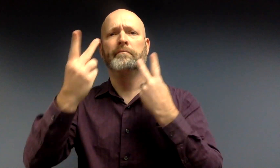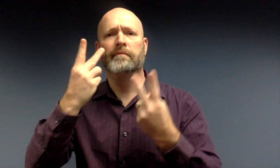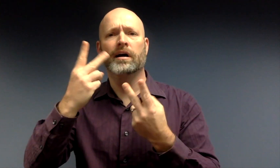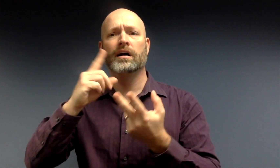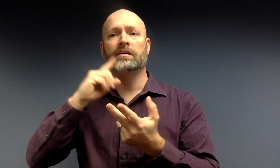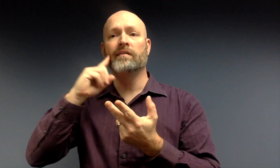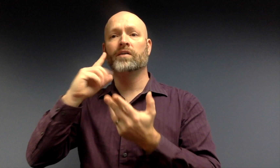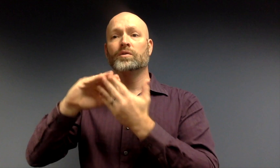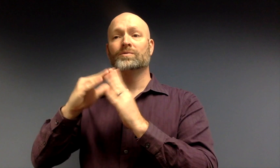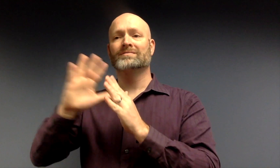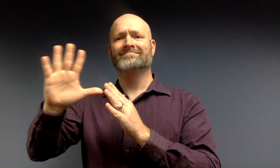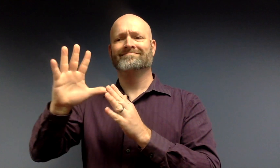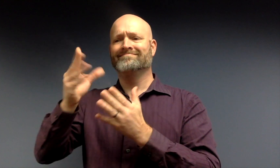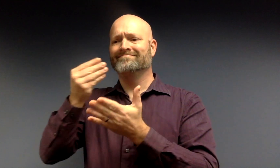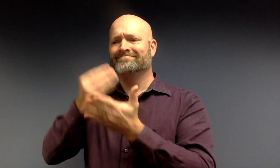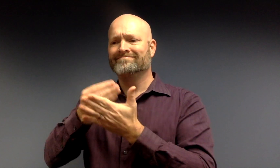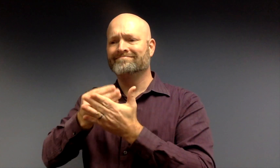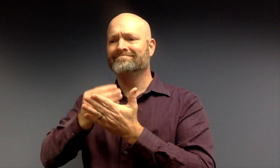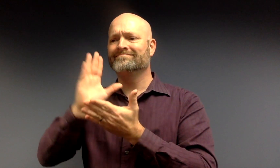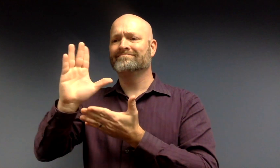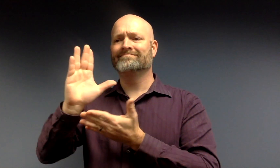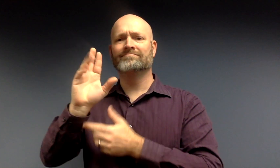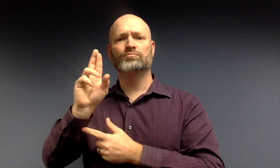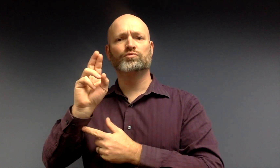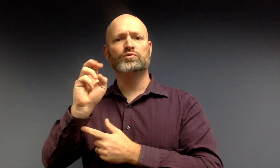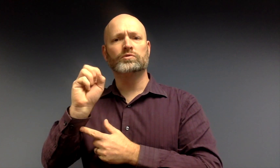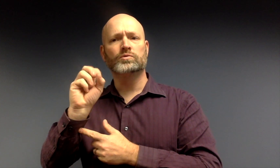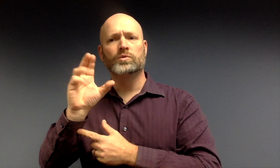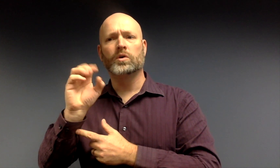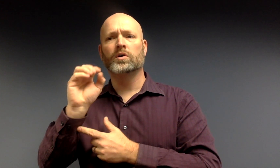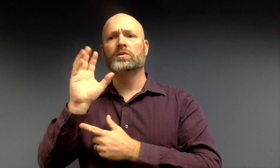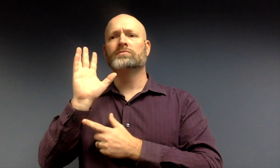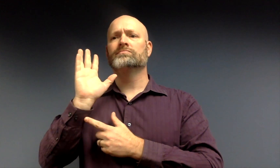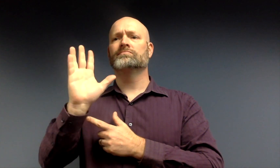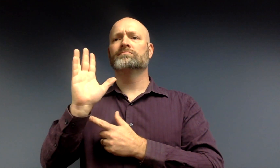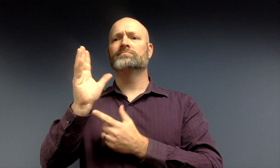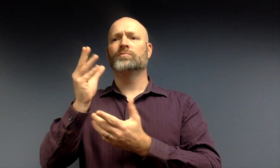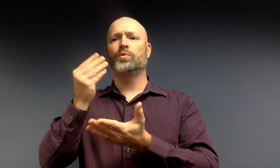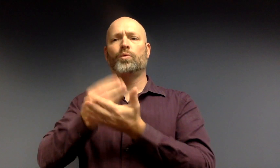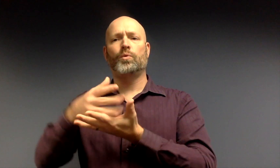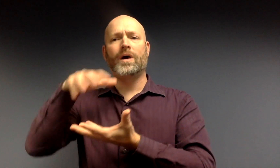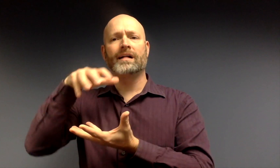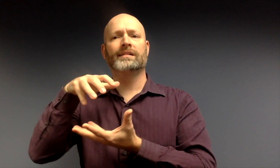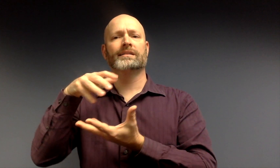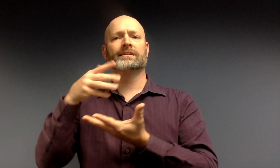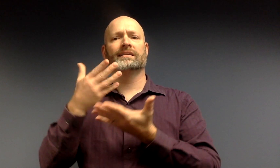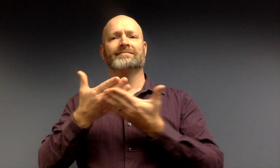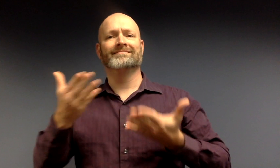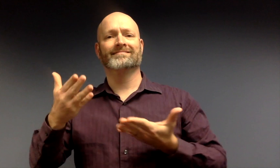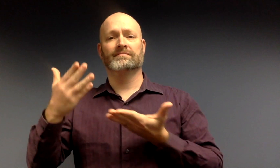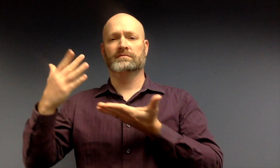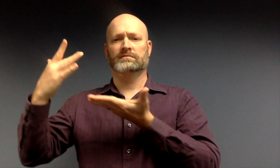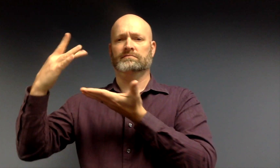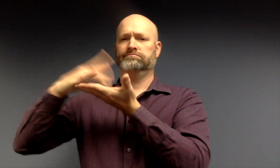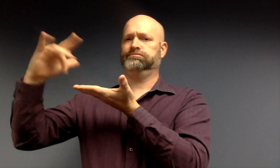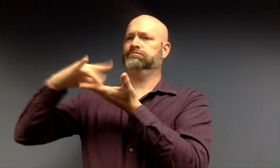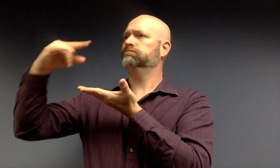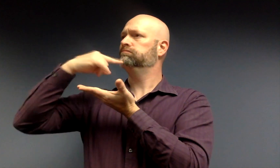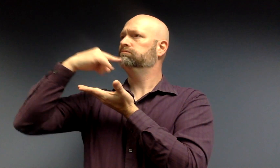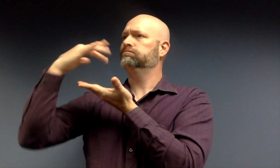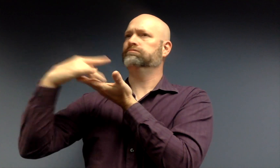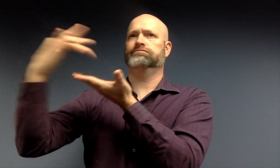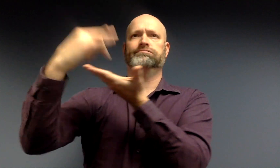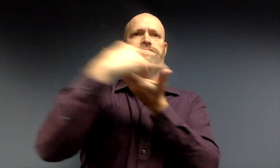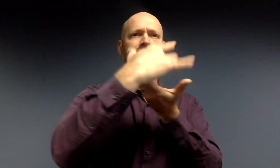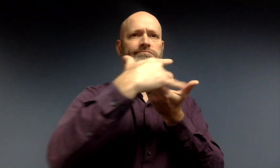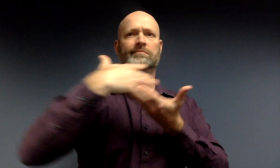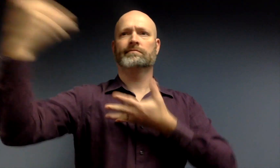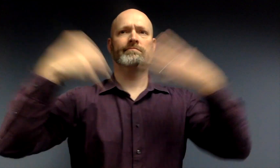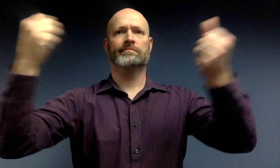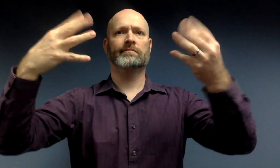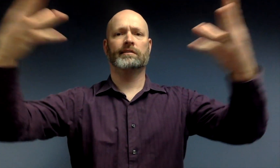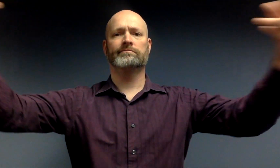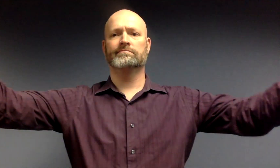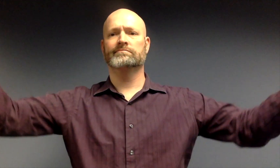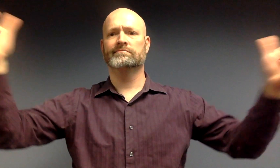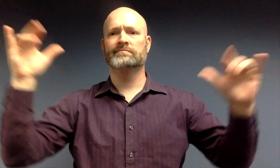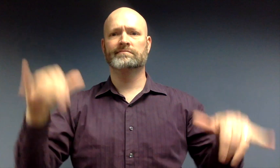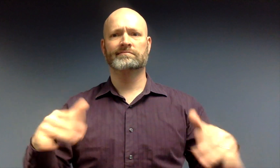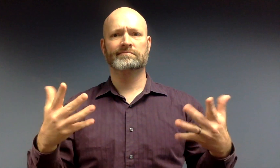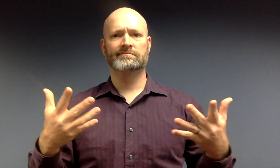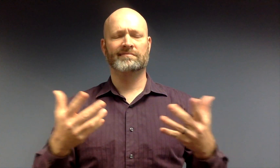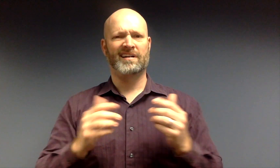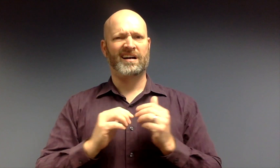We are also seeing the Deaf community's resources, opportunities, and wealth being exploited and dispersed into society.